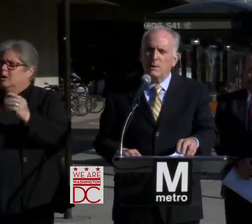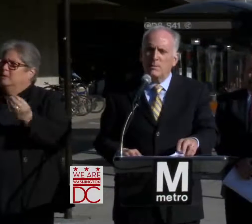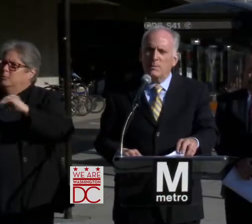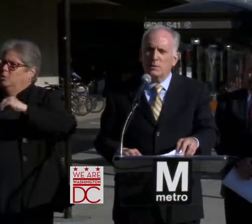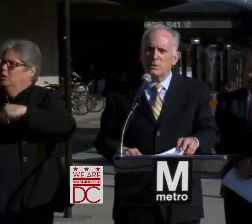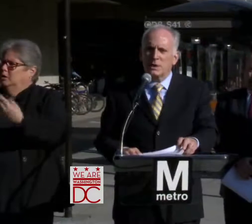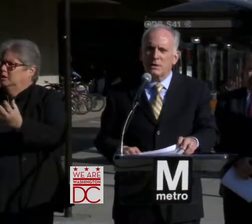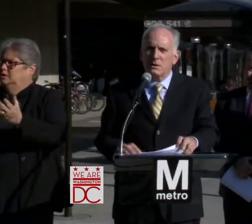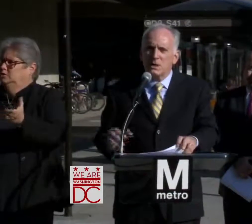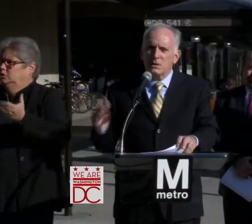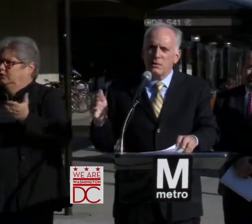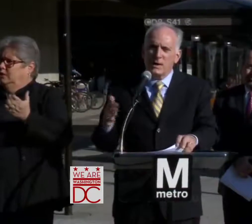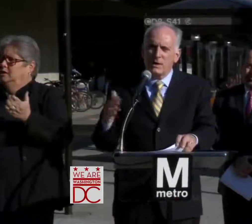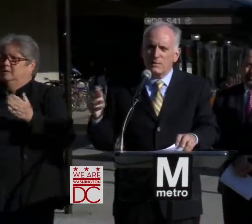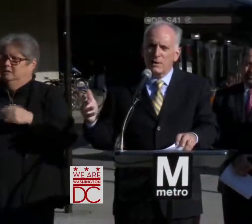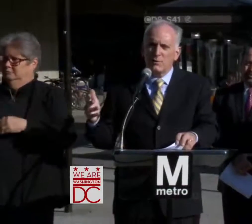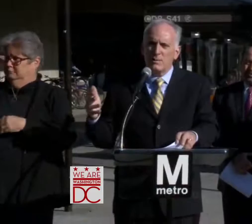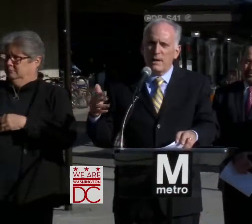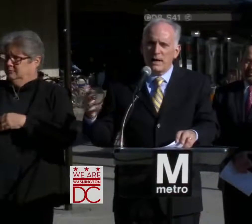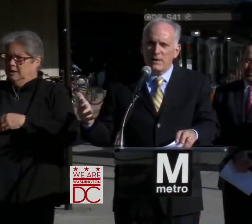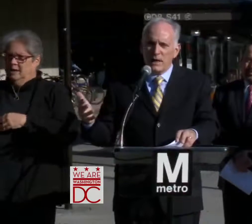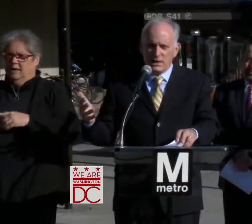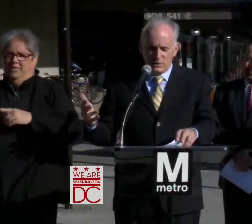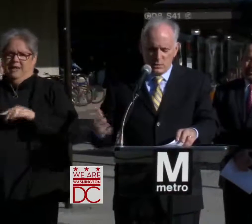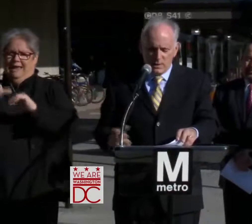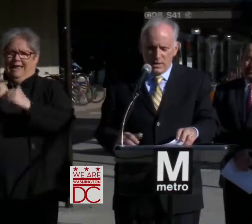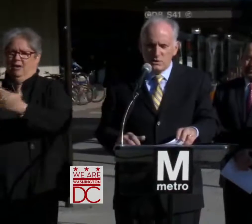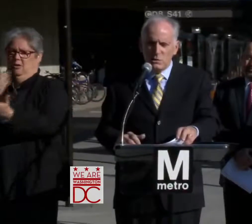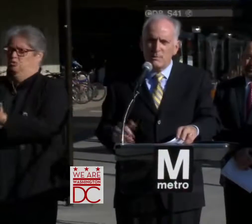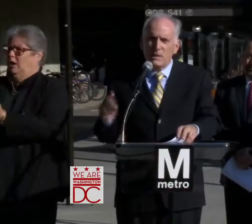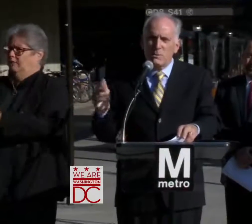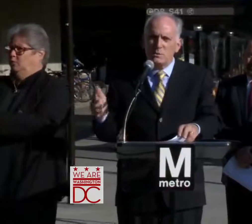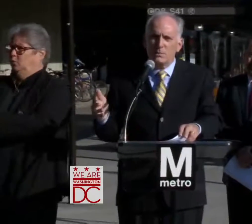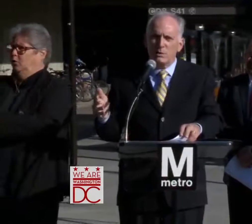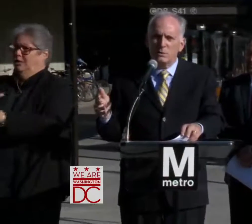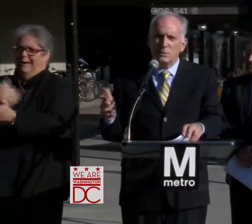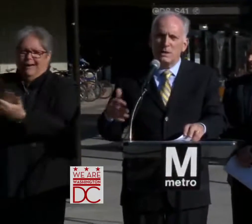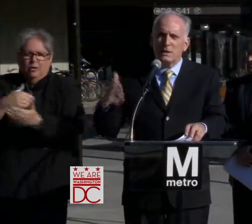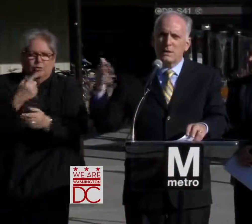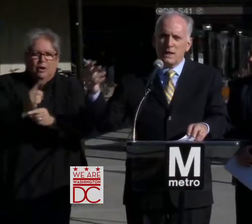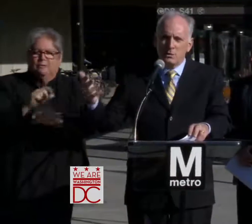LET PEOPLE UNDERSTAND TO THINK DIFFERENTLY ABOUT HOW THEY GOT TO GET TO WHERE THEY GET TO AND MAYBE USE A BUS ROUTE TO CONNECT